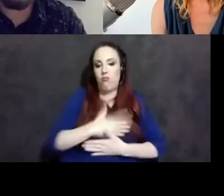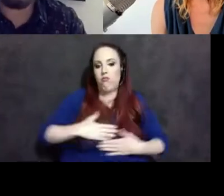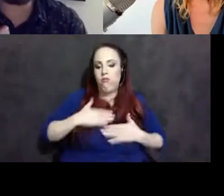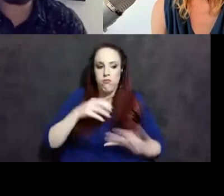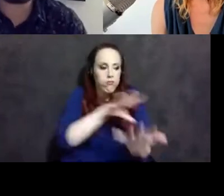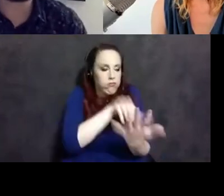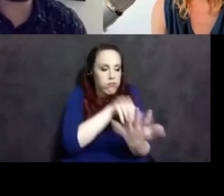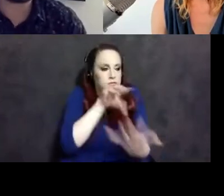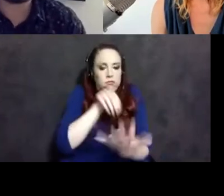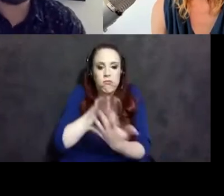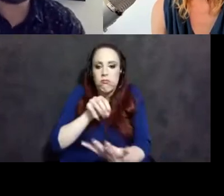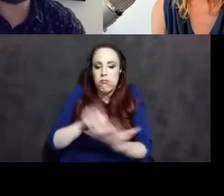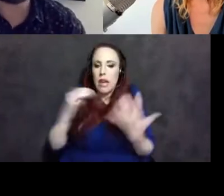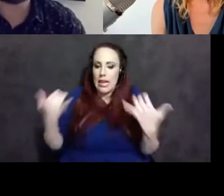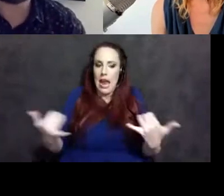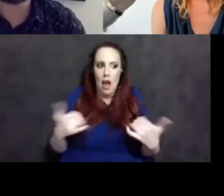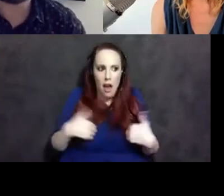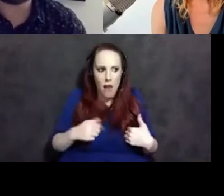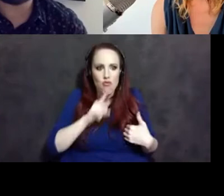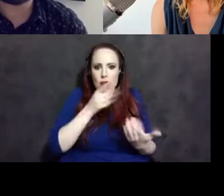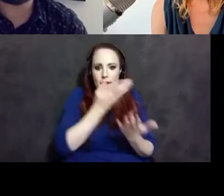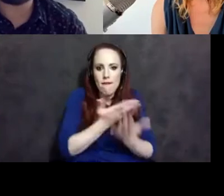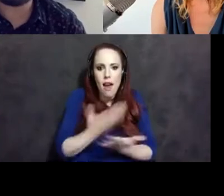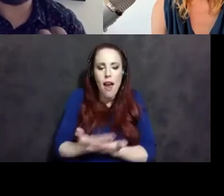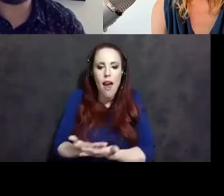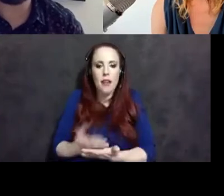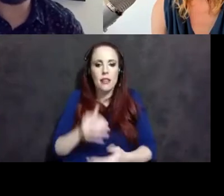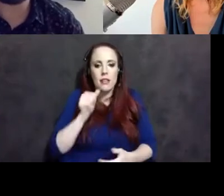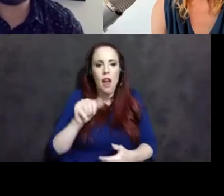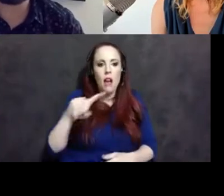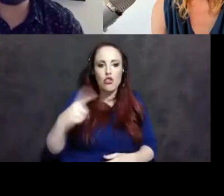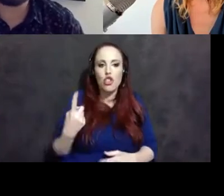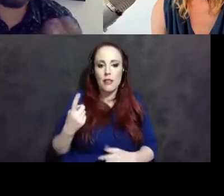Now having the facts, not just how history was whitewashed.